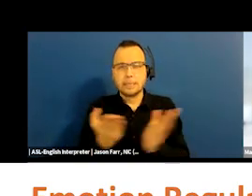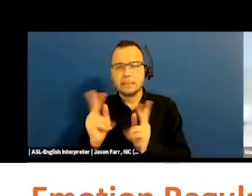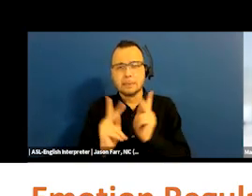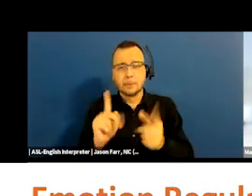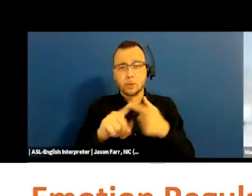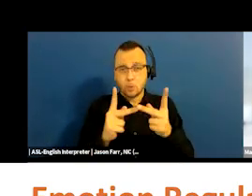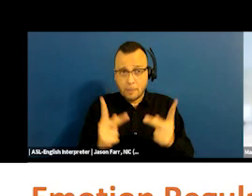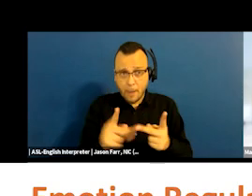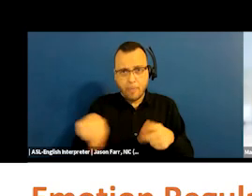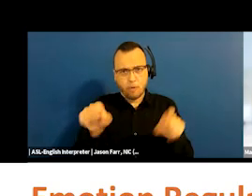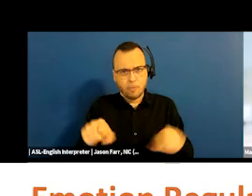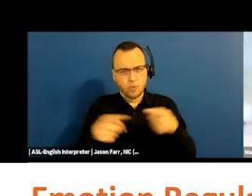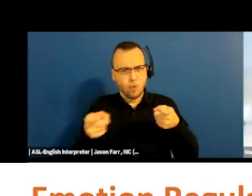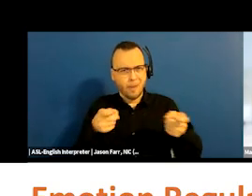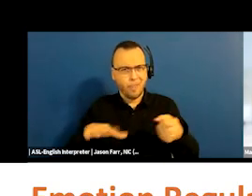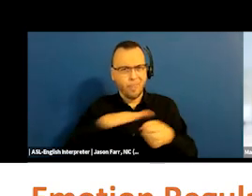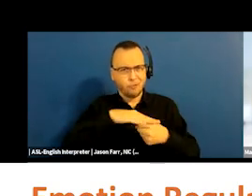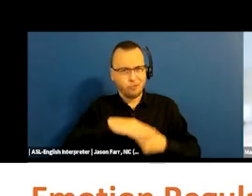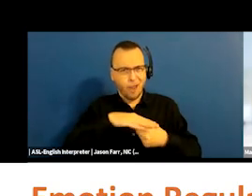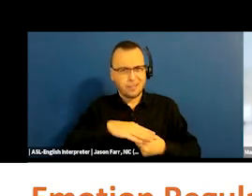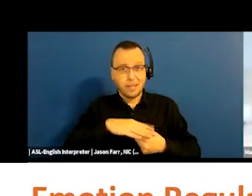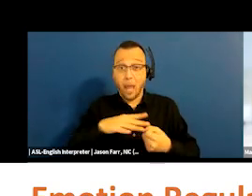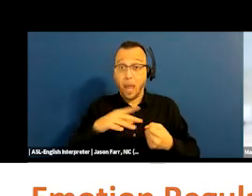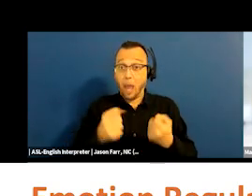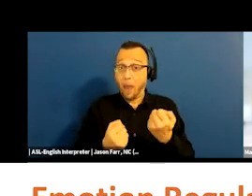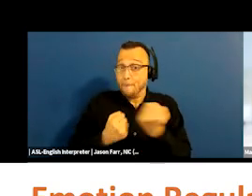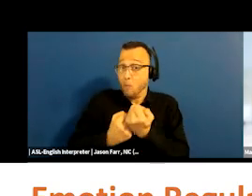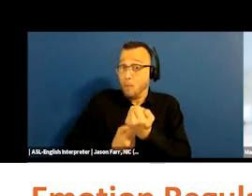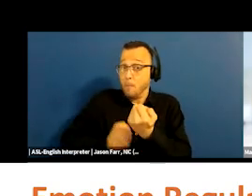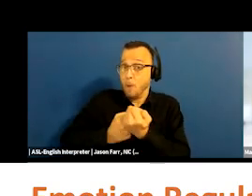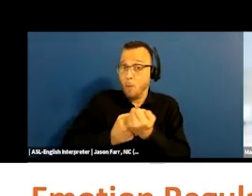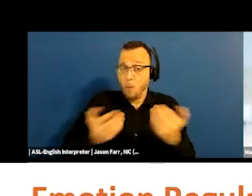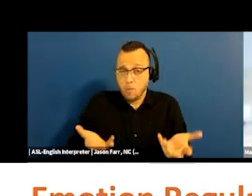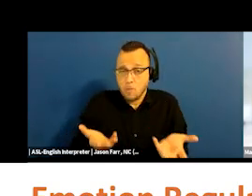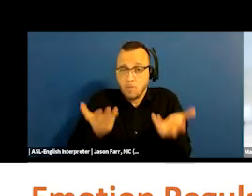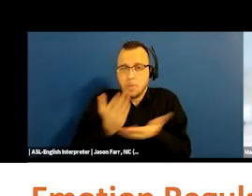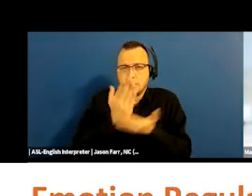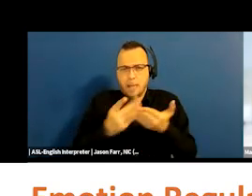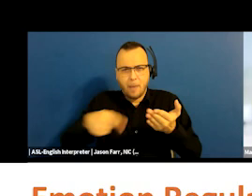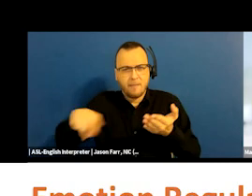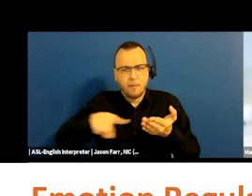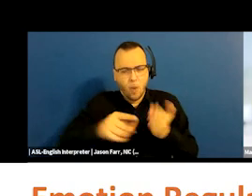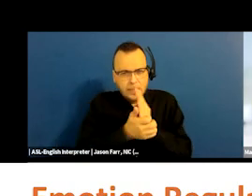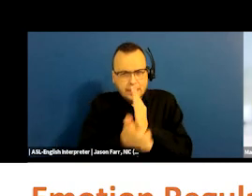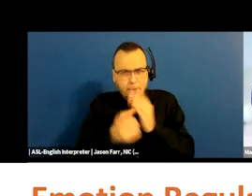And so, the purpose is really detection of things that can protect them or things that will bring them harm.